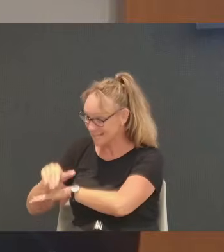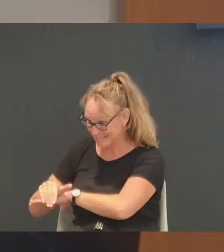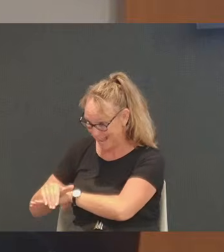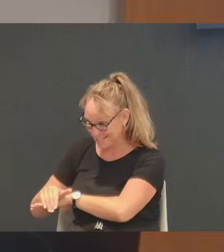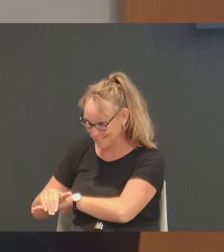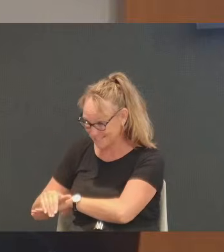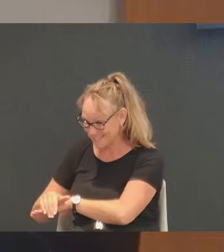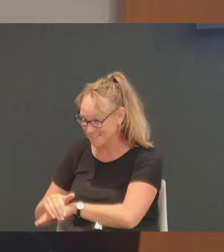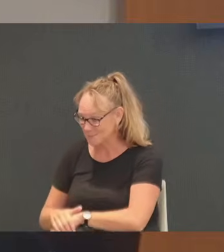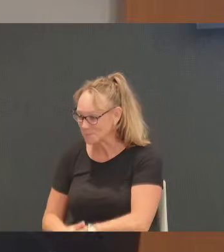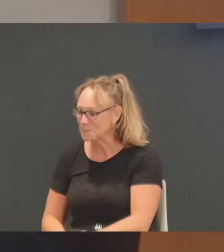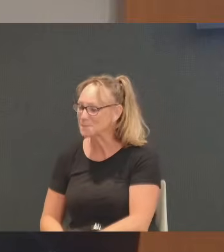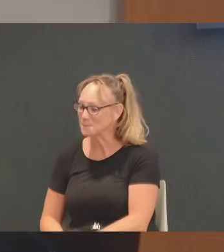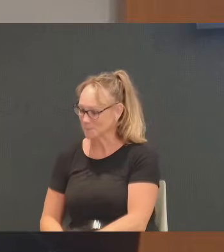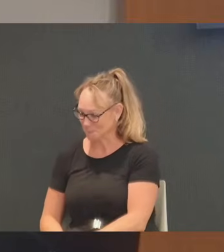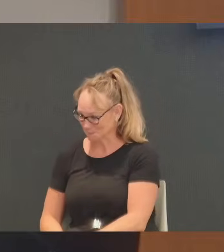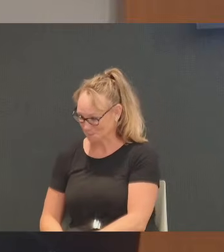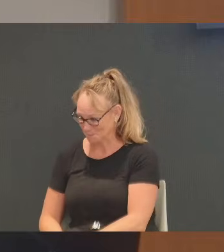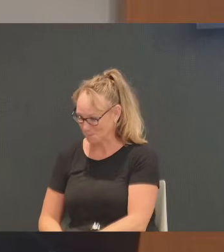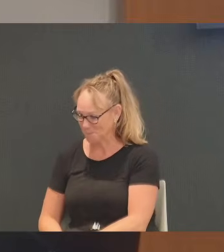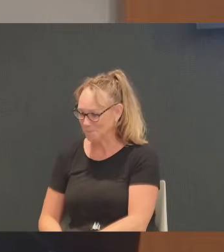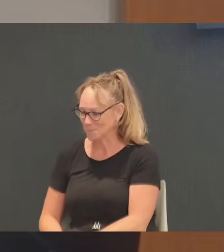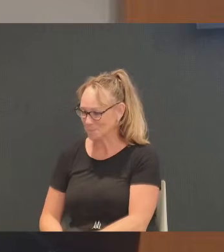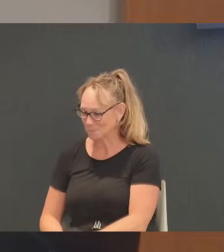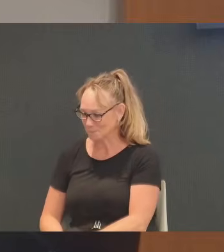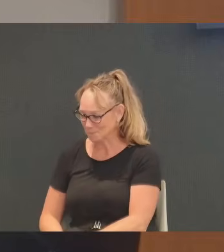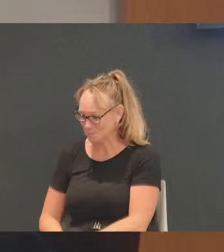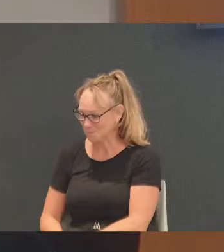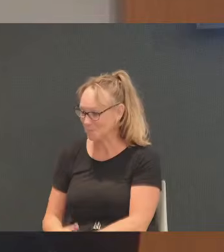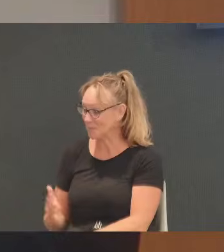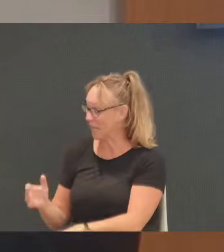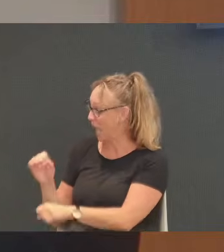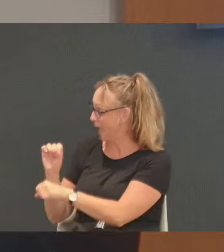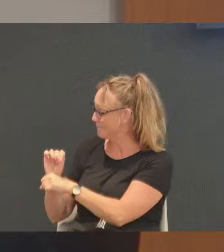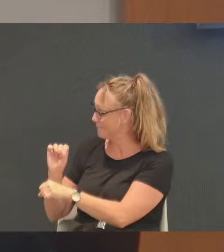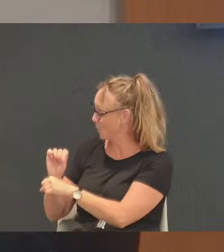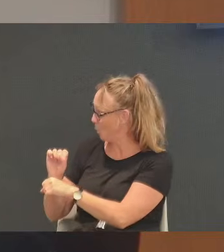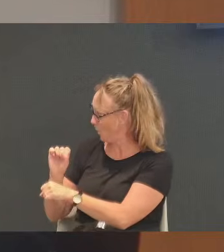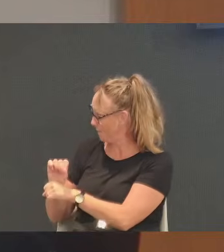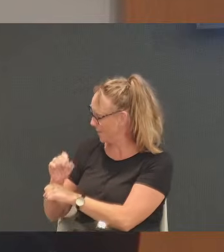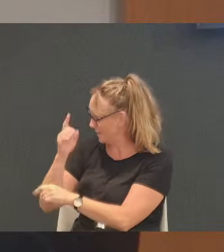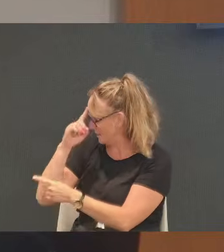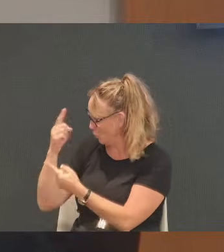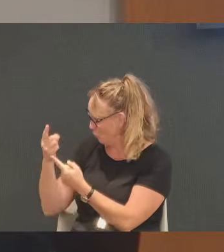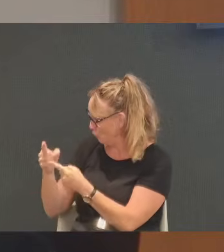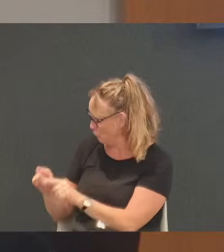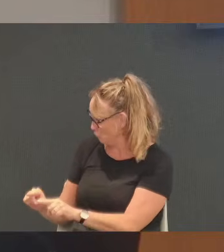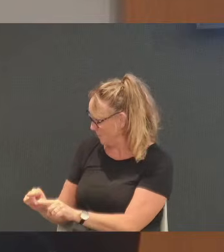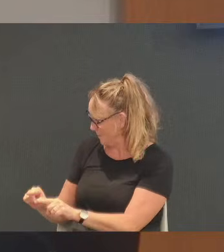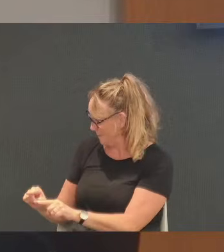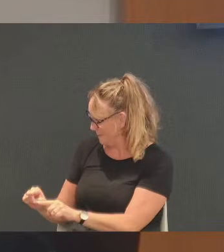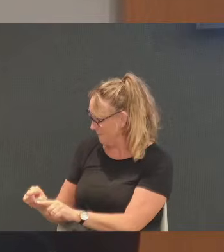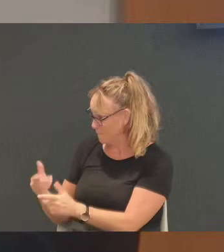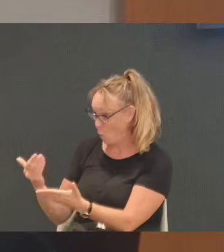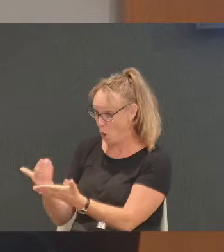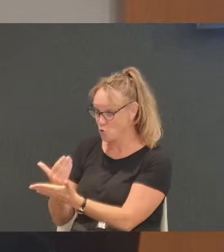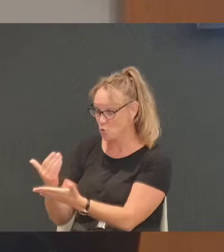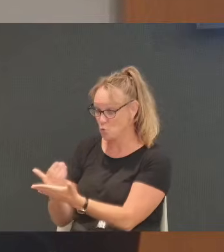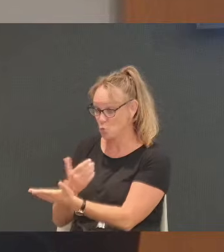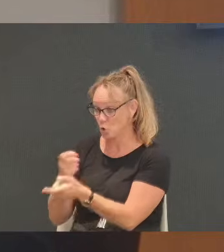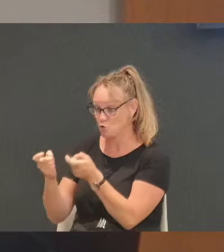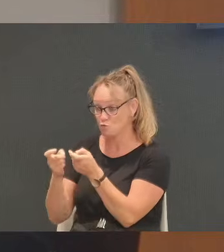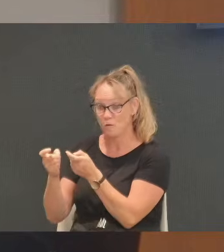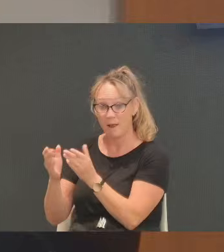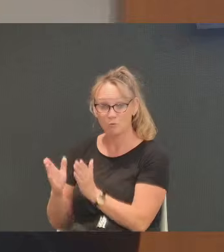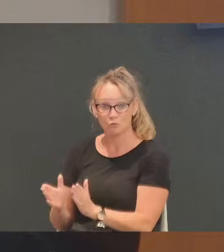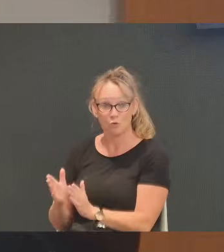is as you can see is the employment agreement for our new Director of the county department of Job